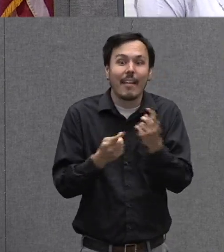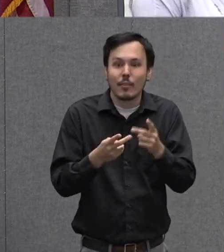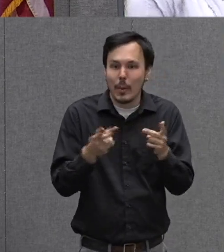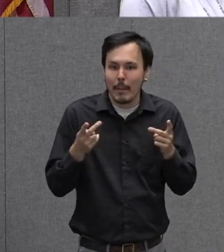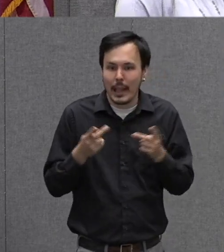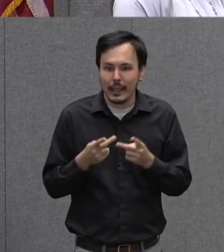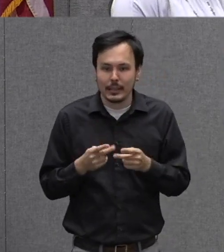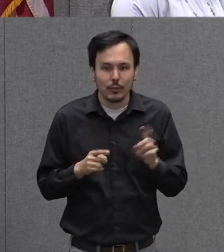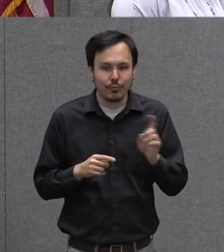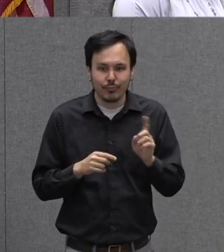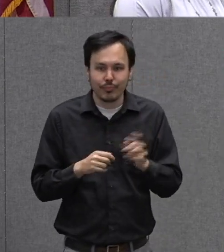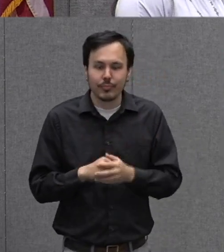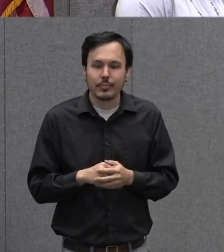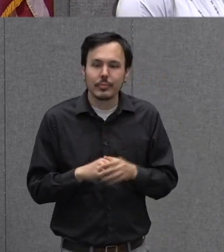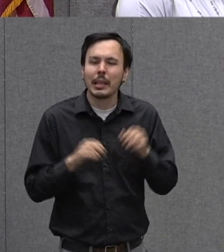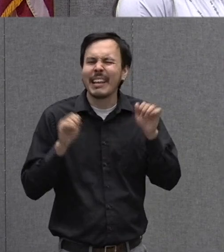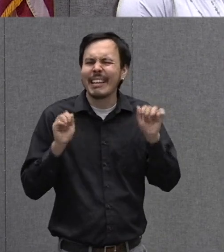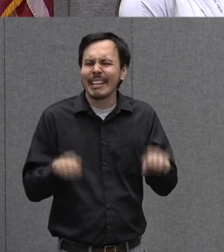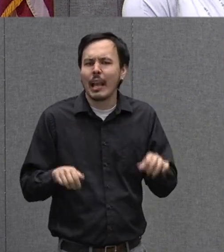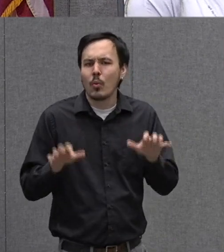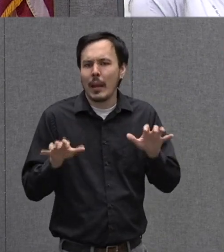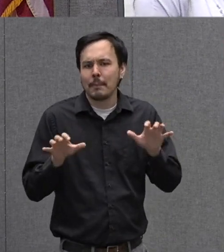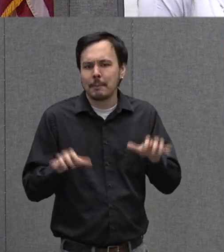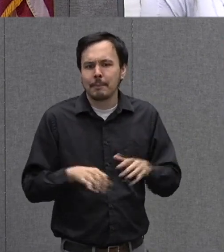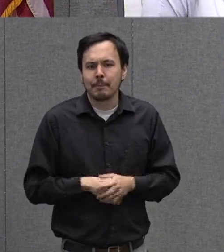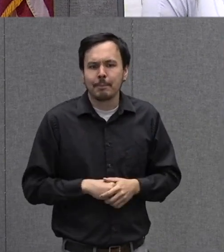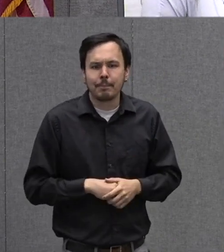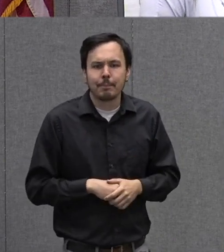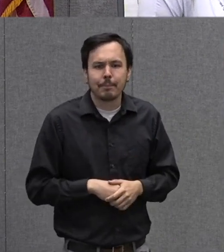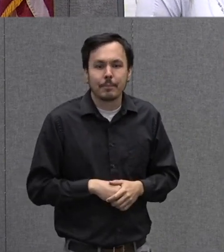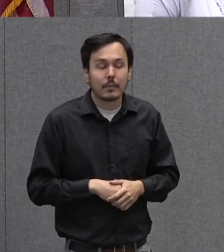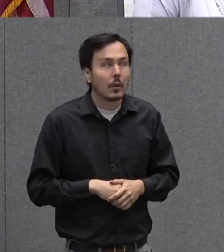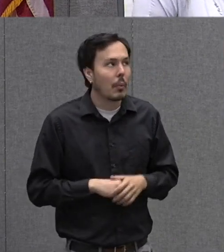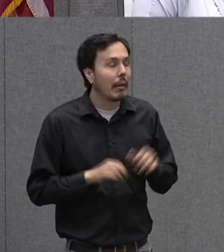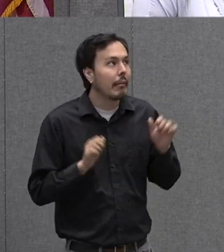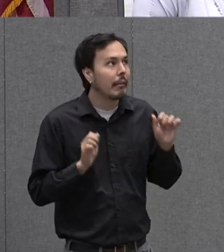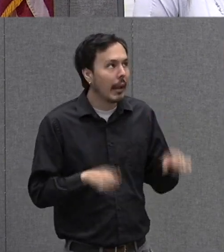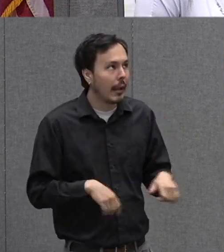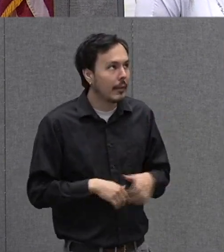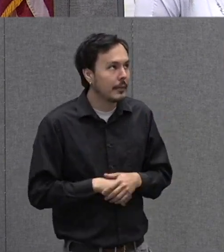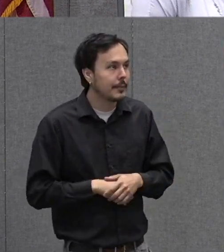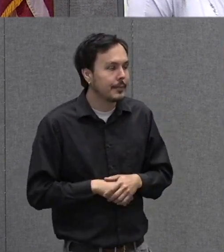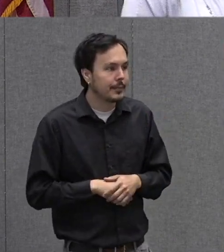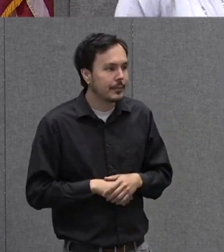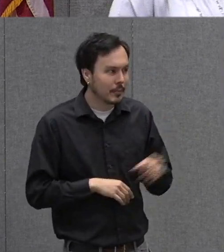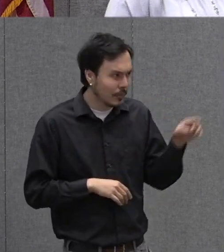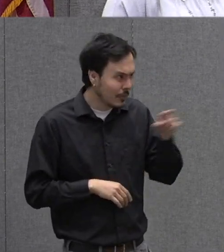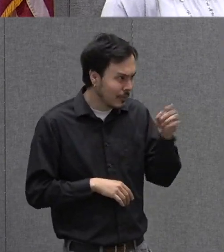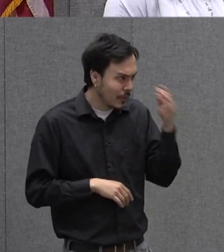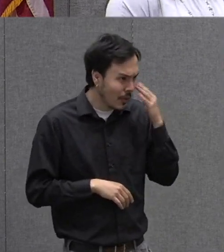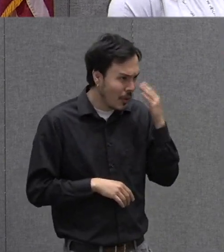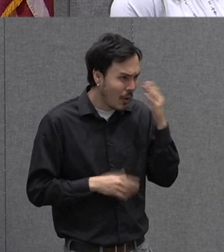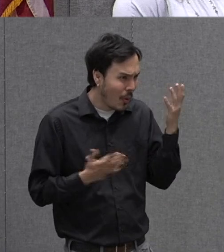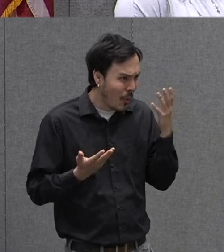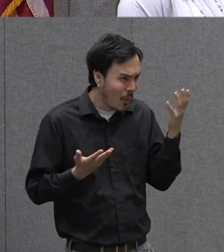But it can rain there. It can rain there. All right. - Yeah. Friends at home, do you think you know what it is? Okay.